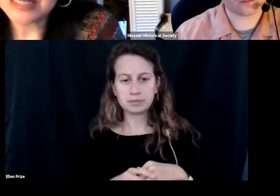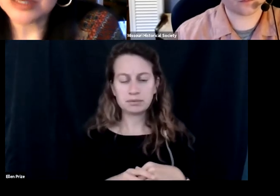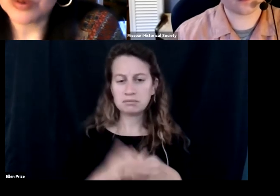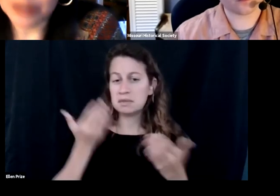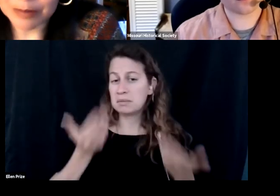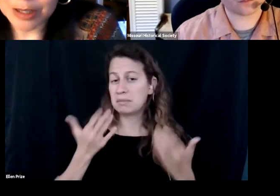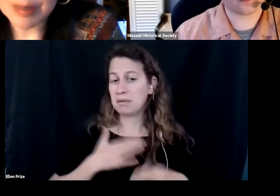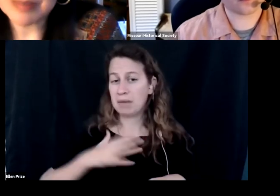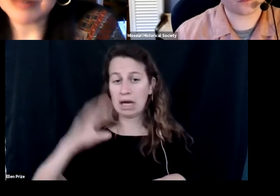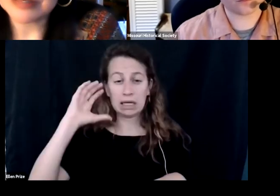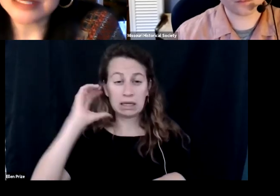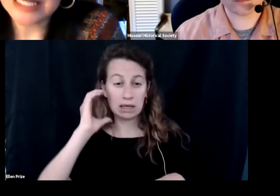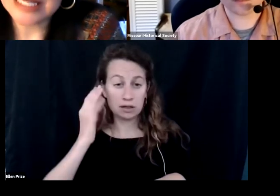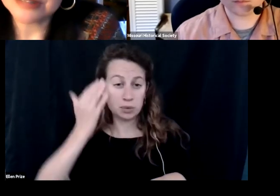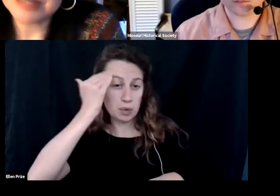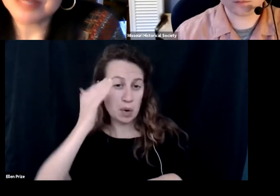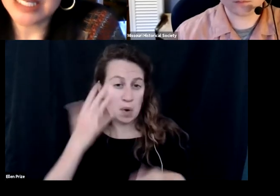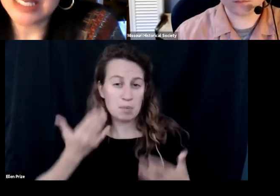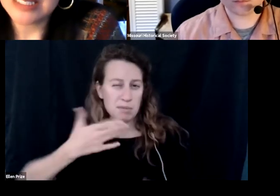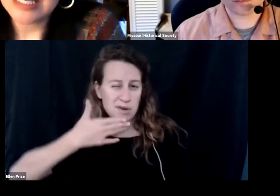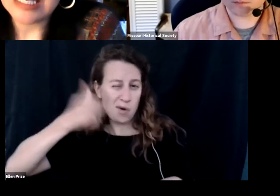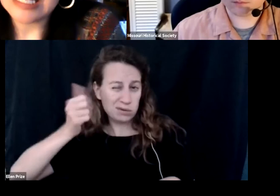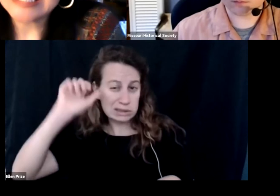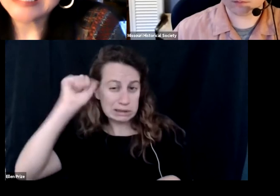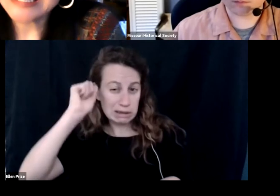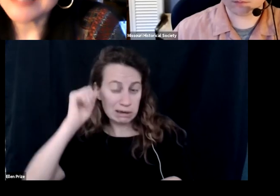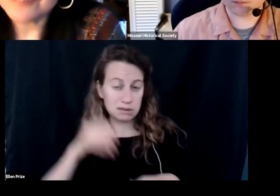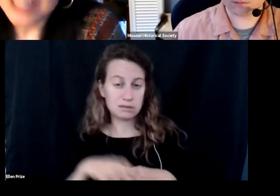There's still a lot I don't know. That I wish I knew. And